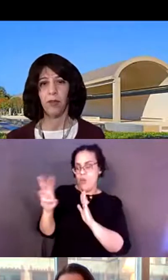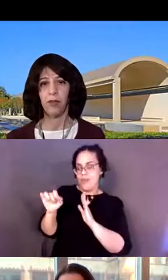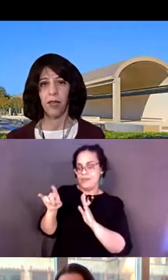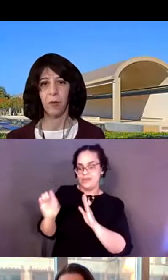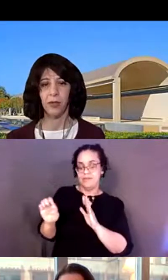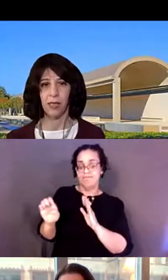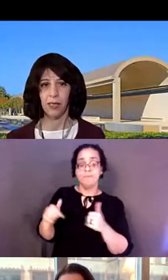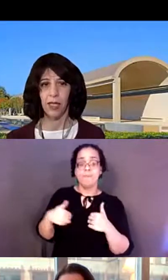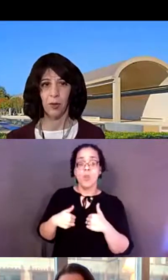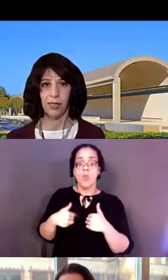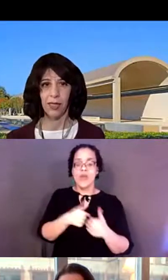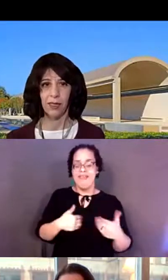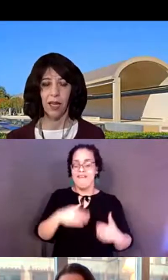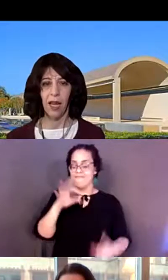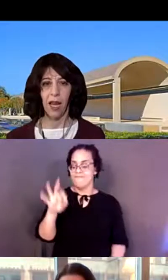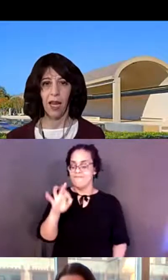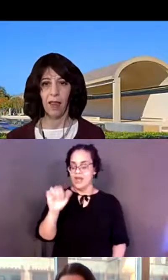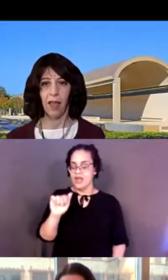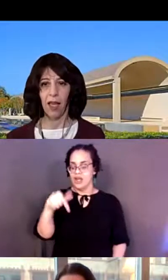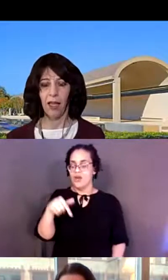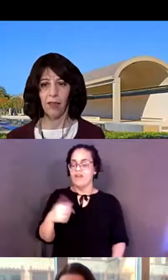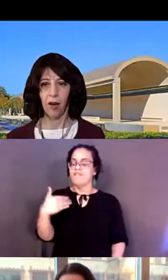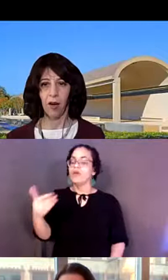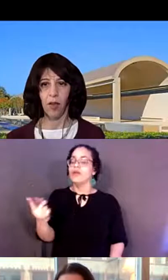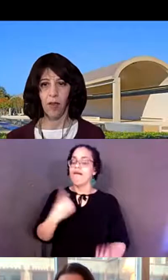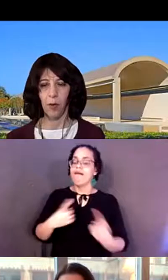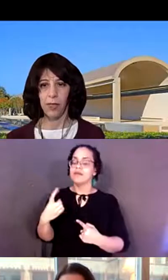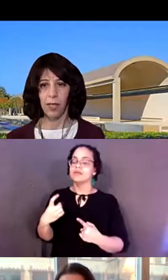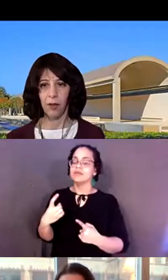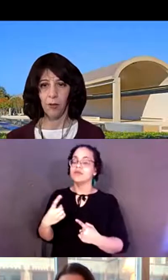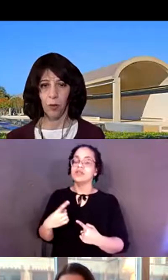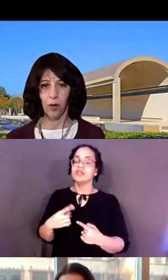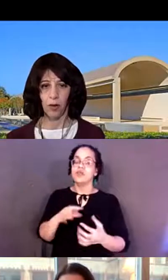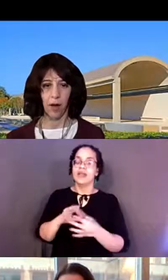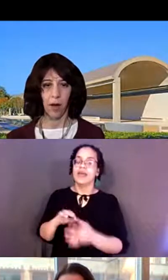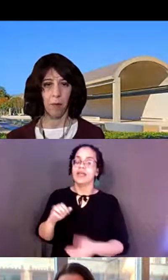Senate Bill 1606